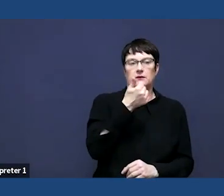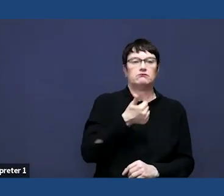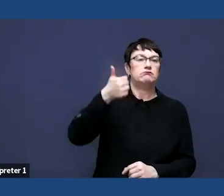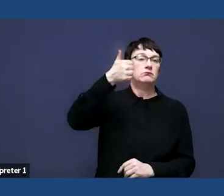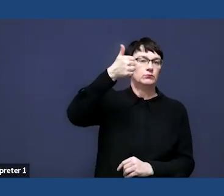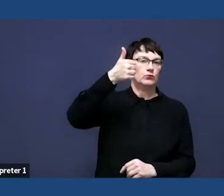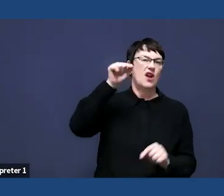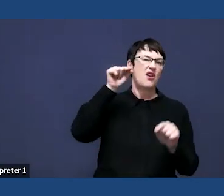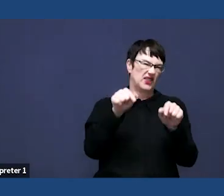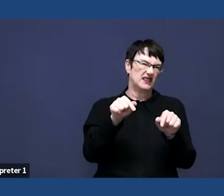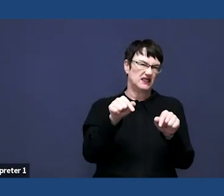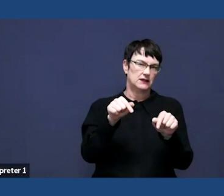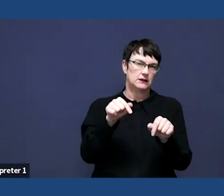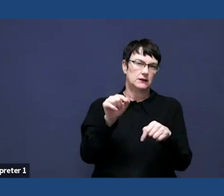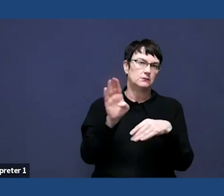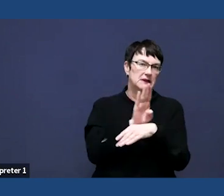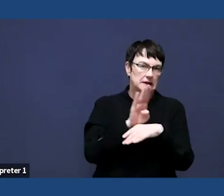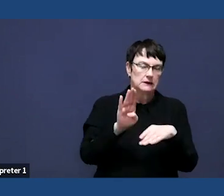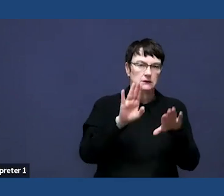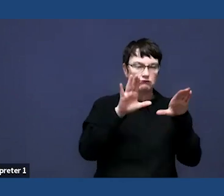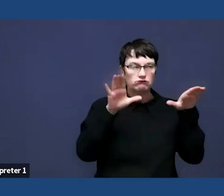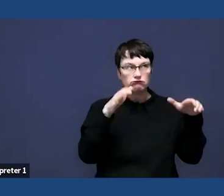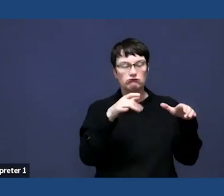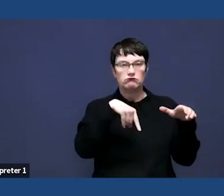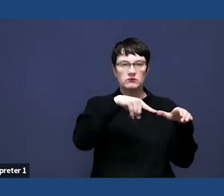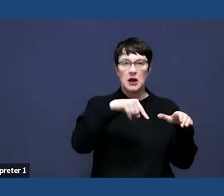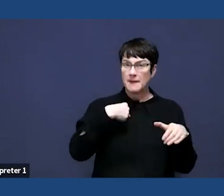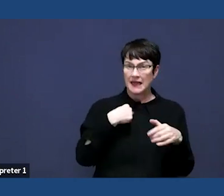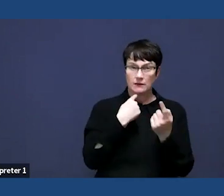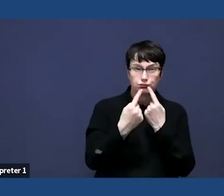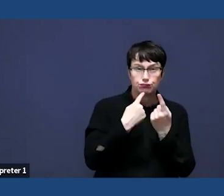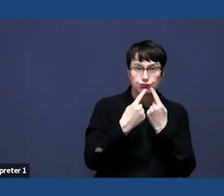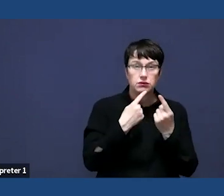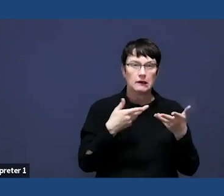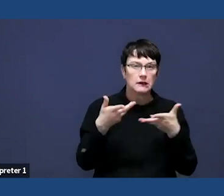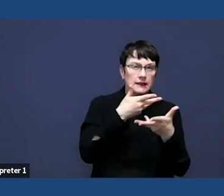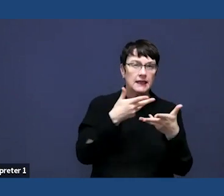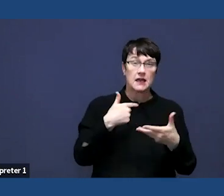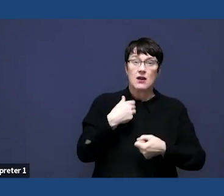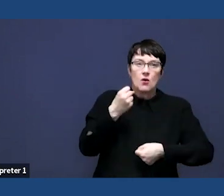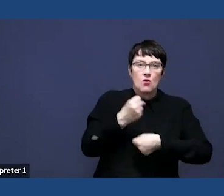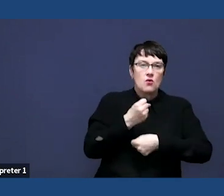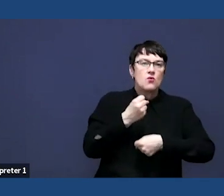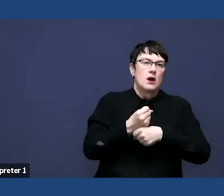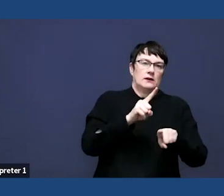as well as digital and people topics, all of which are inextricably intertwined with